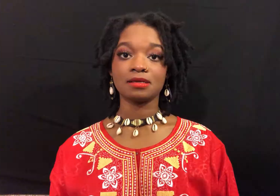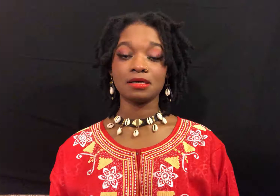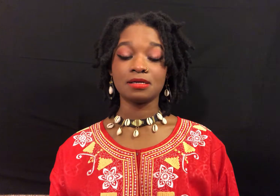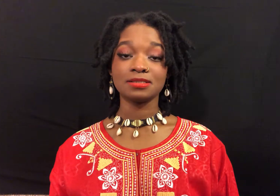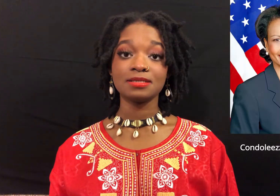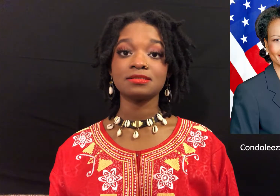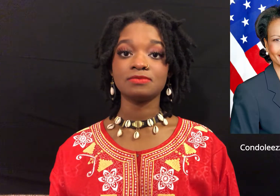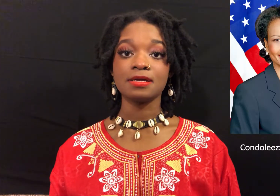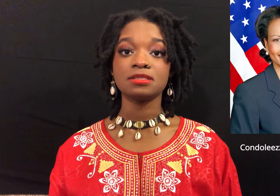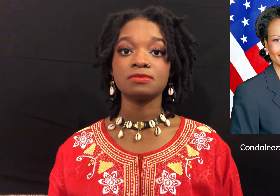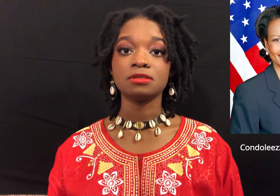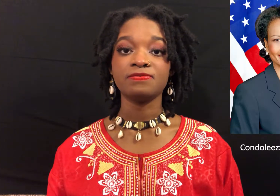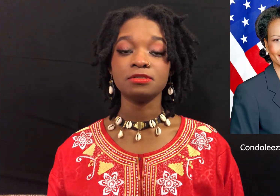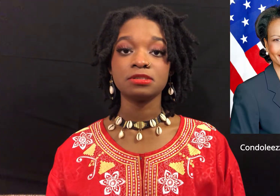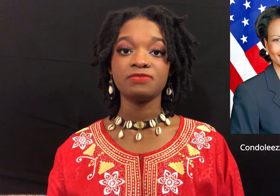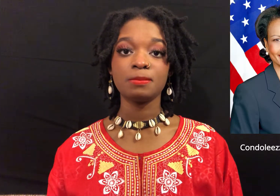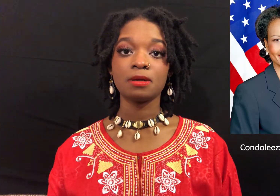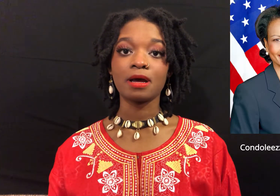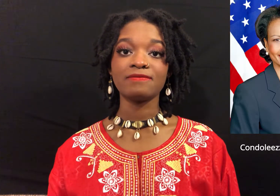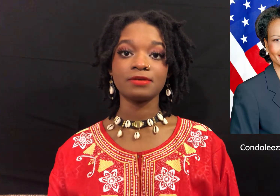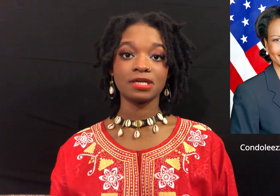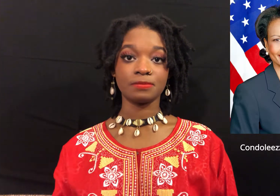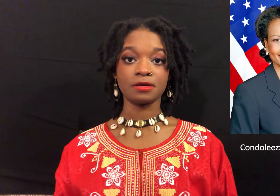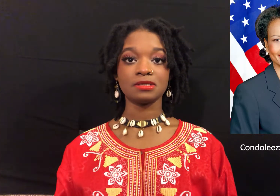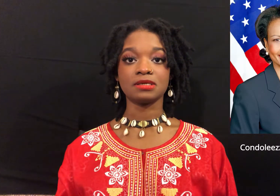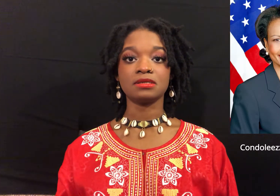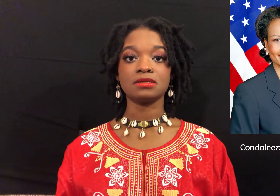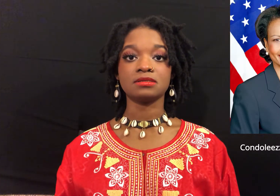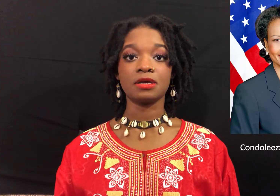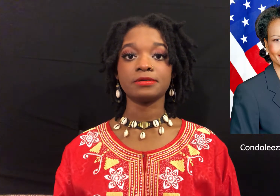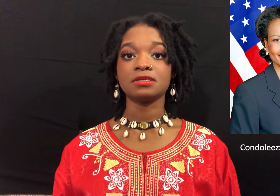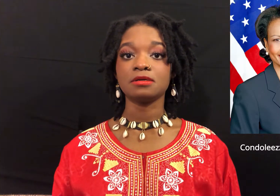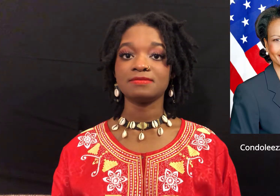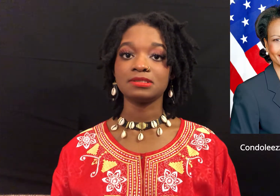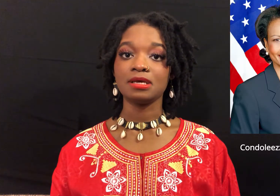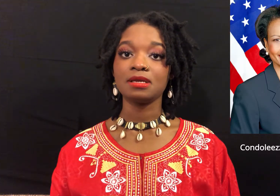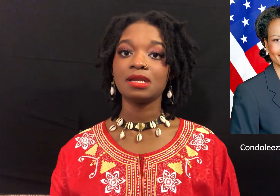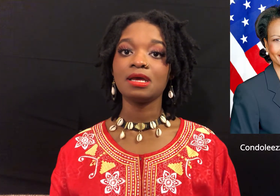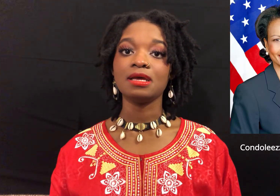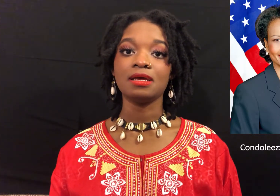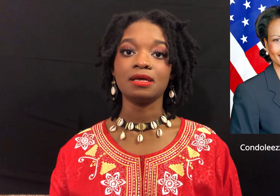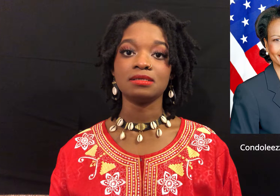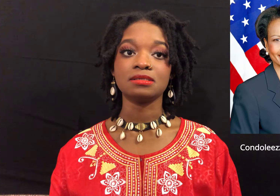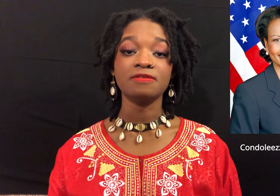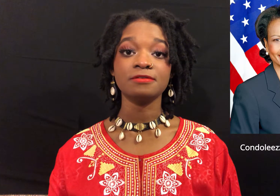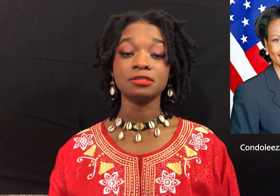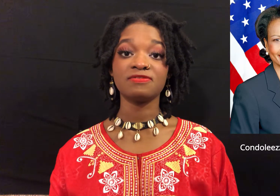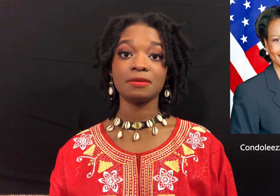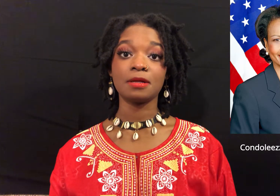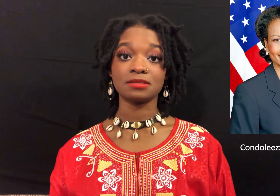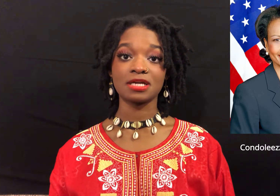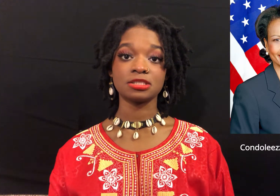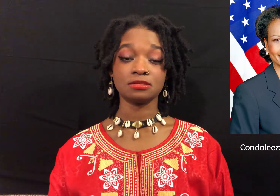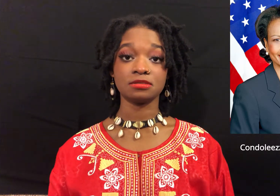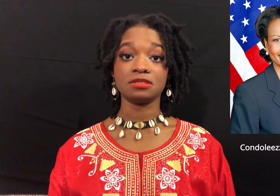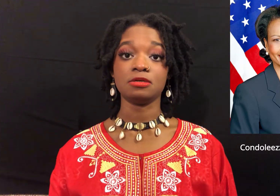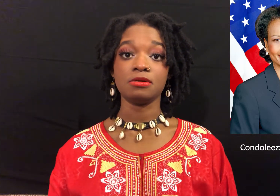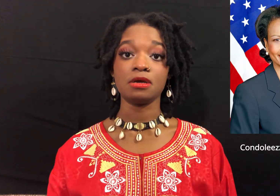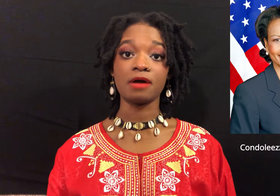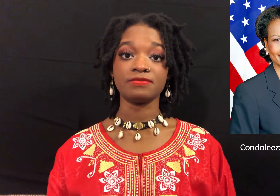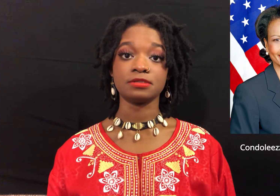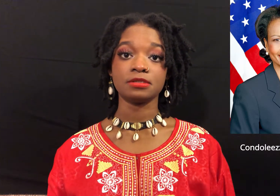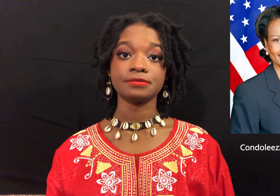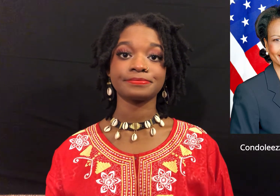Condoleeza Rice was the first African American Secretary of State and the first female National Security Officer.